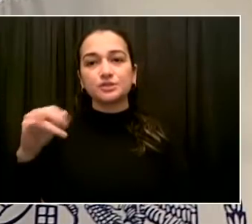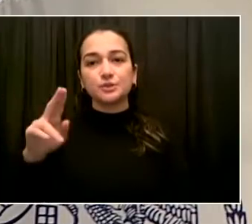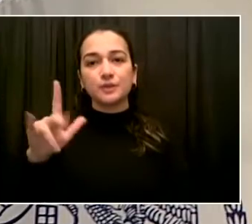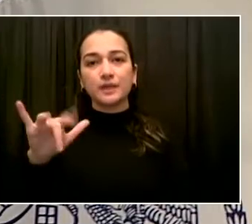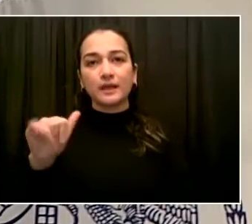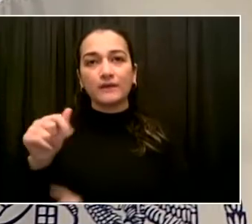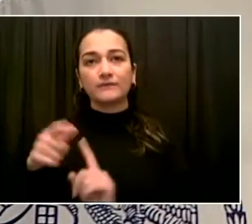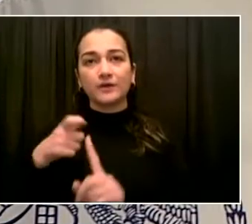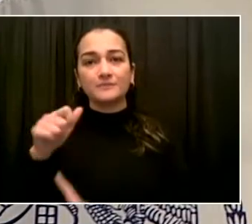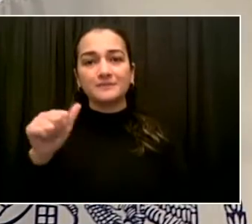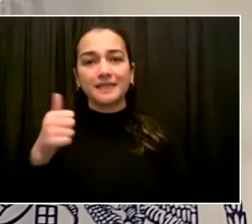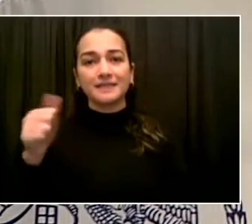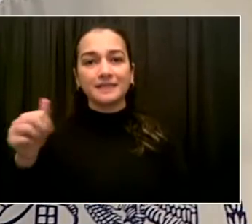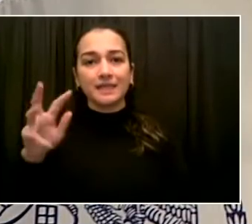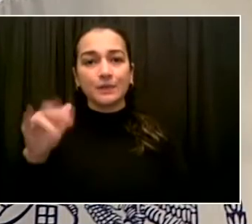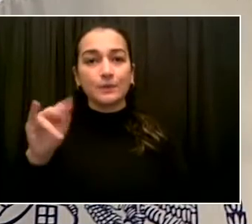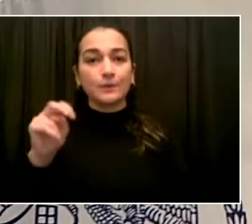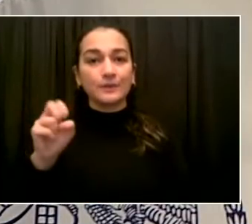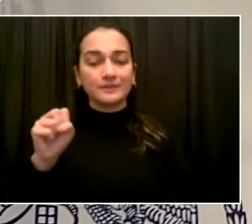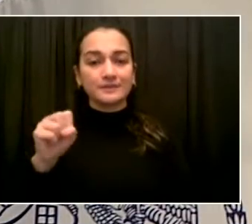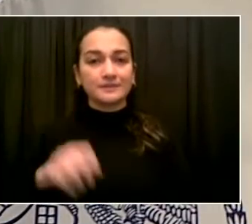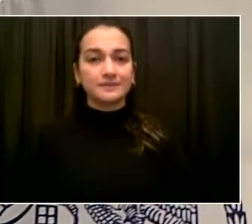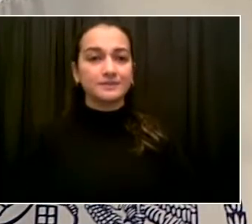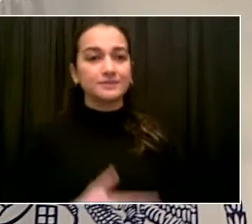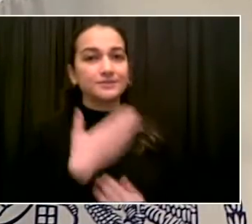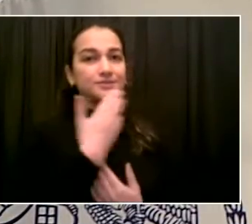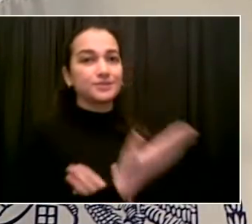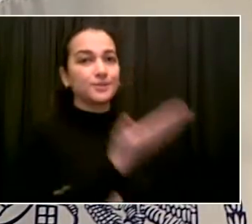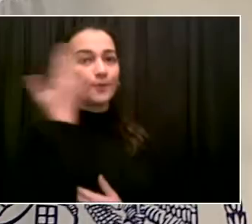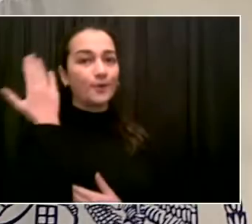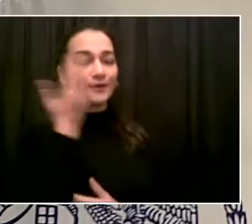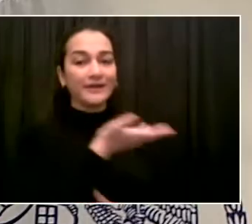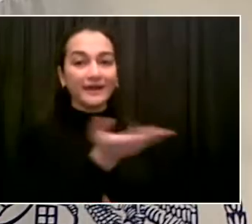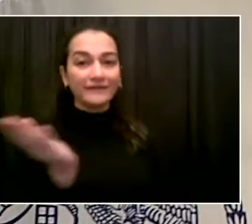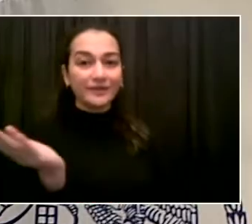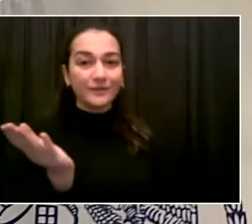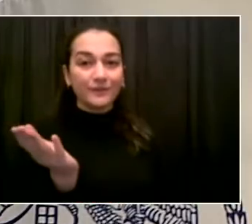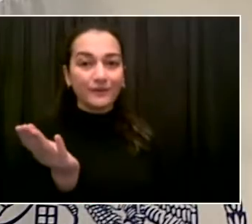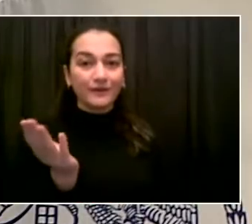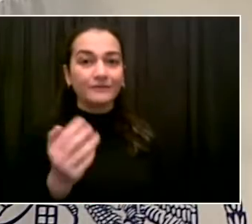QUESTION GOES TO JULIET WITH 1010